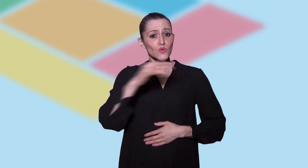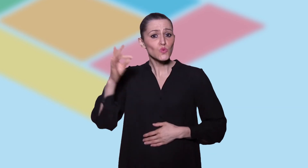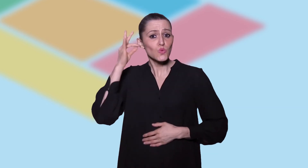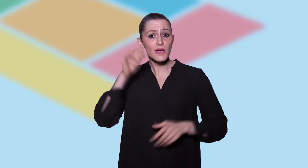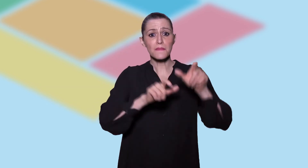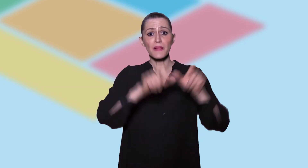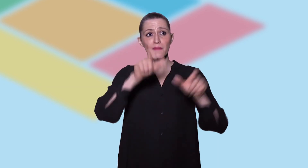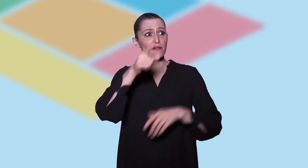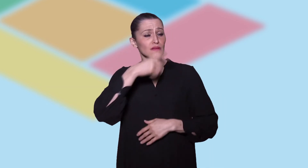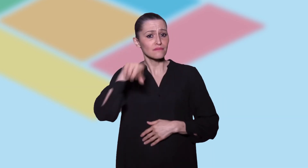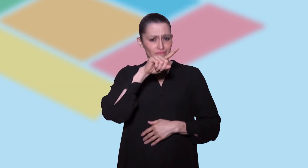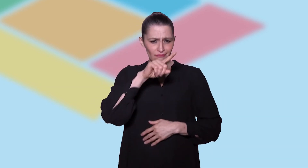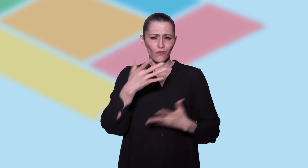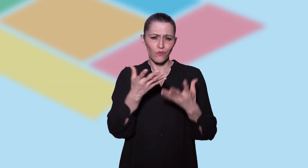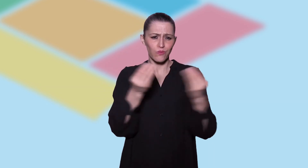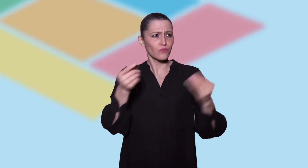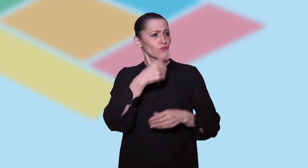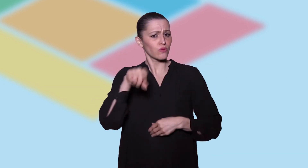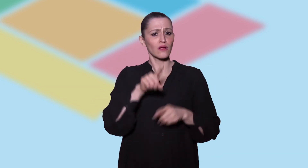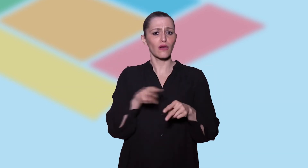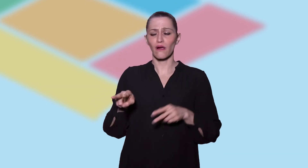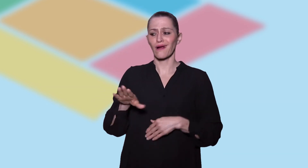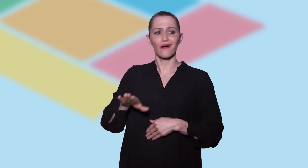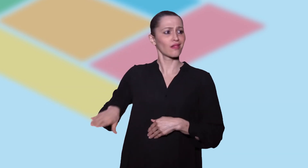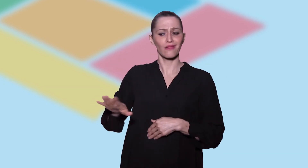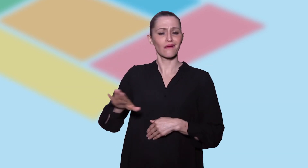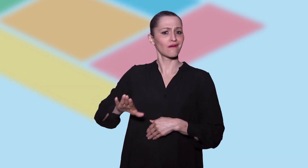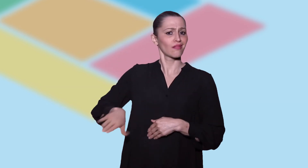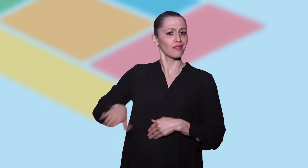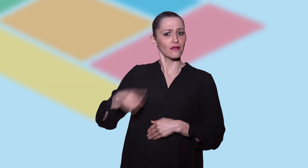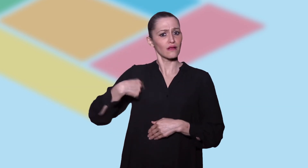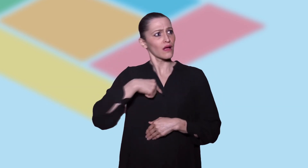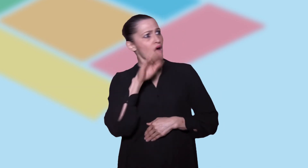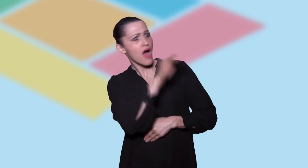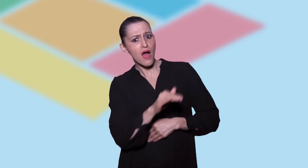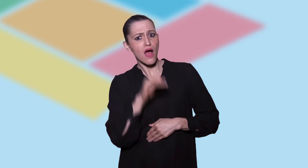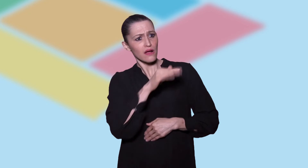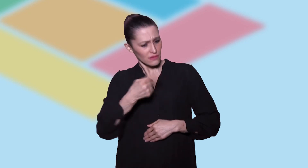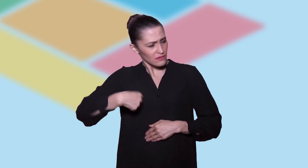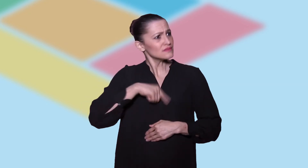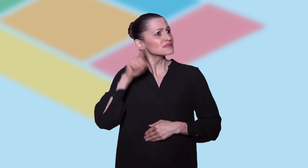Many hearing people overlook